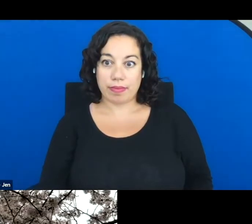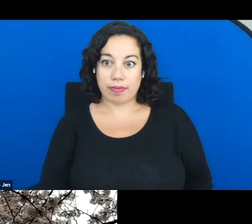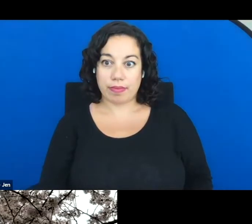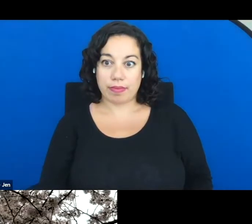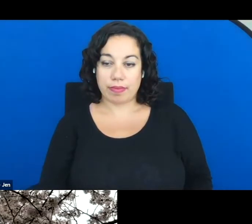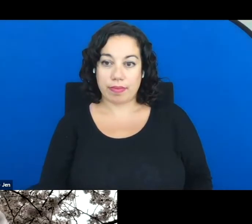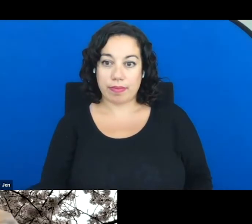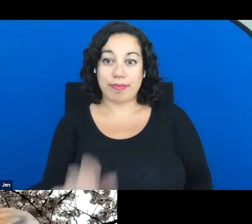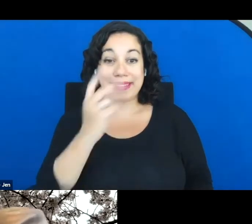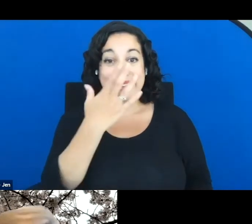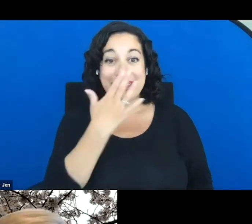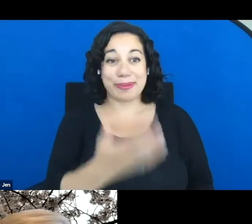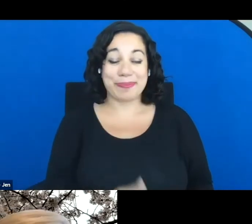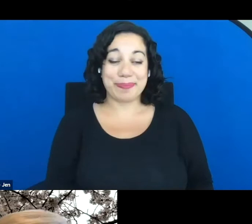you. Greenwell: Great, thank you. It’s so weird